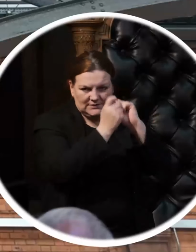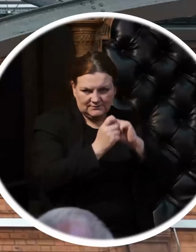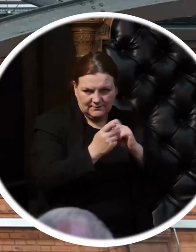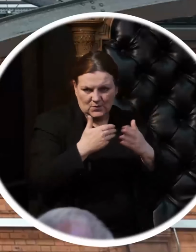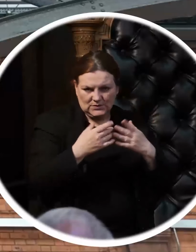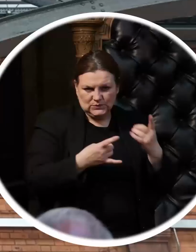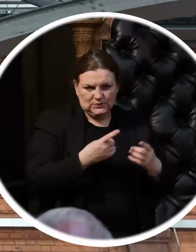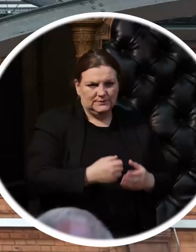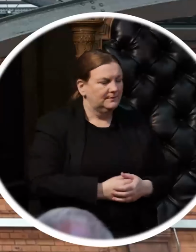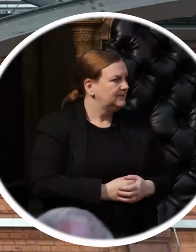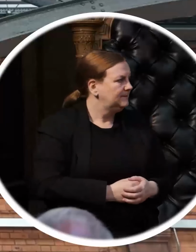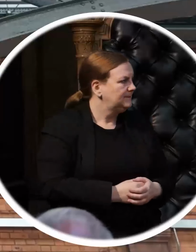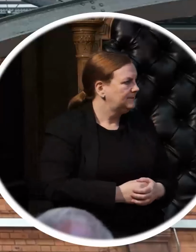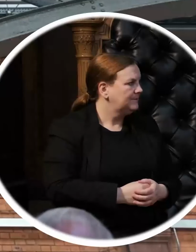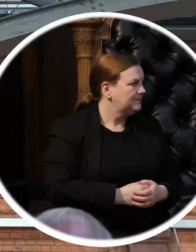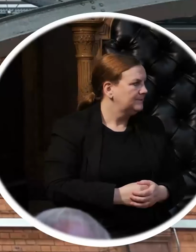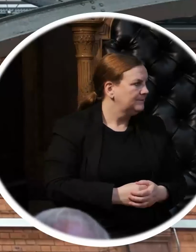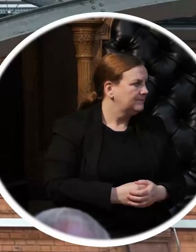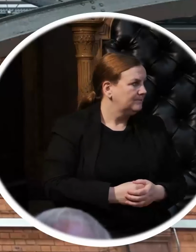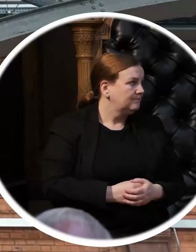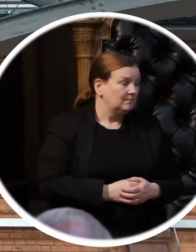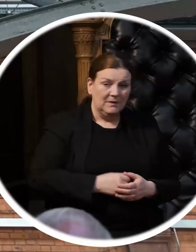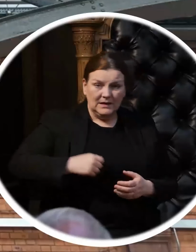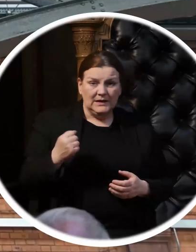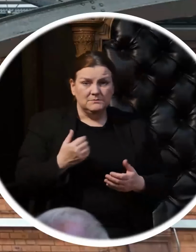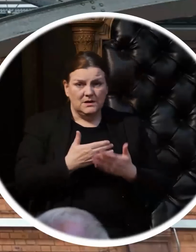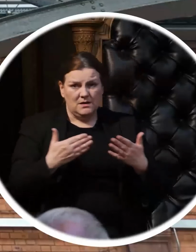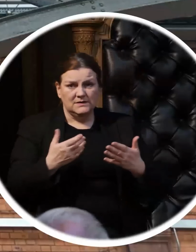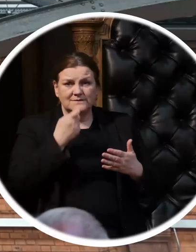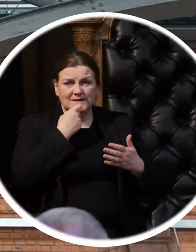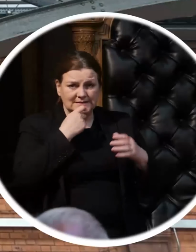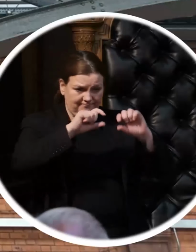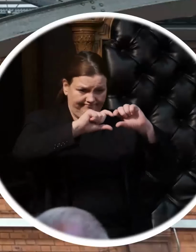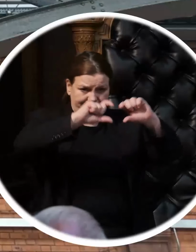So they've managed to keep an awful lot of the 1891 fabric of cast and wrought